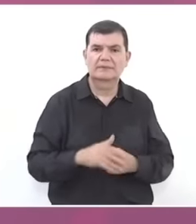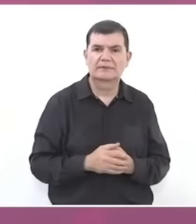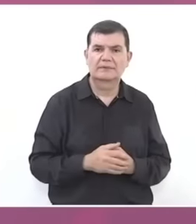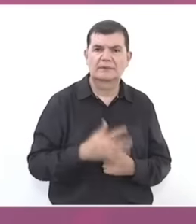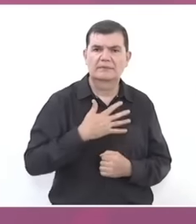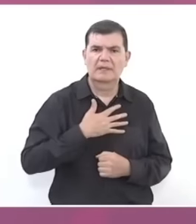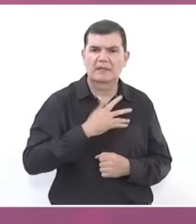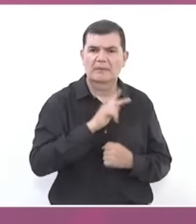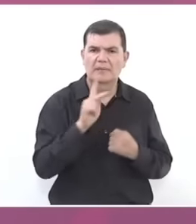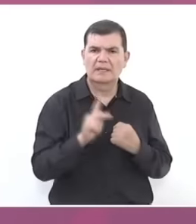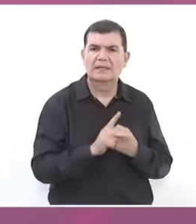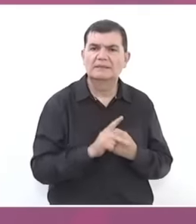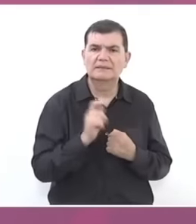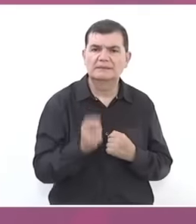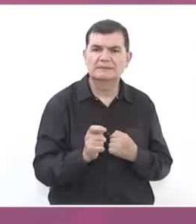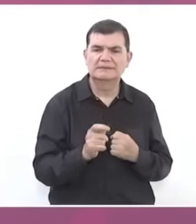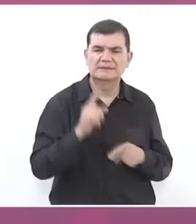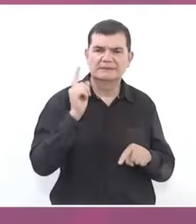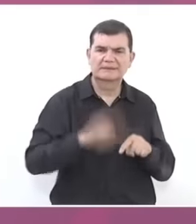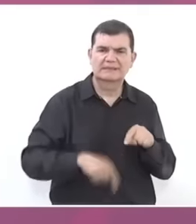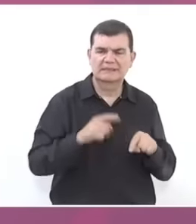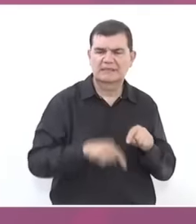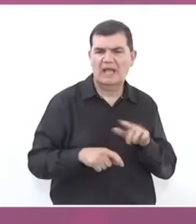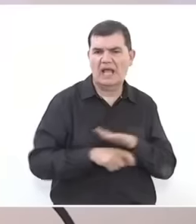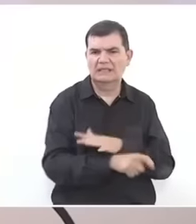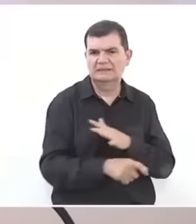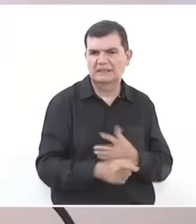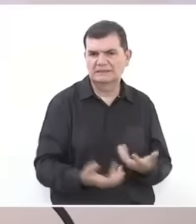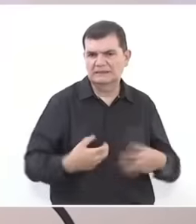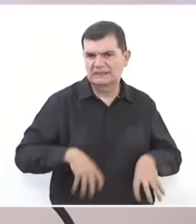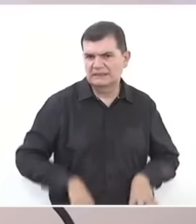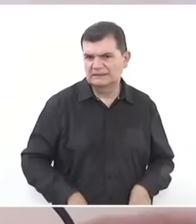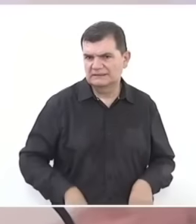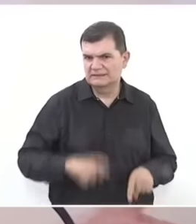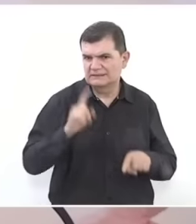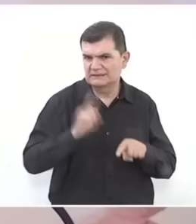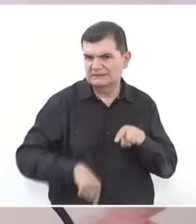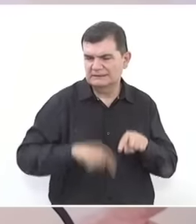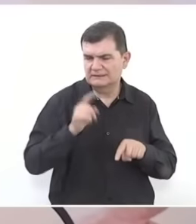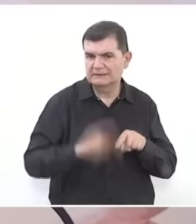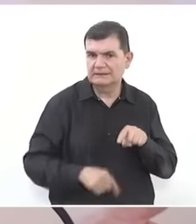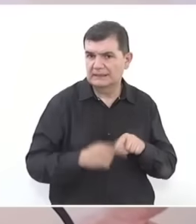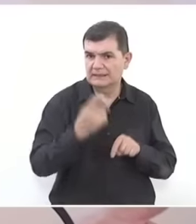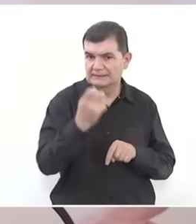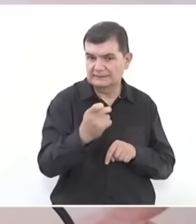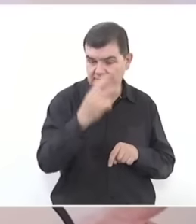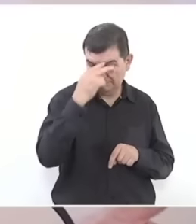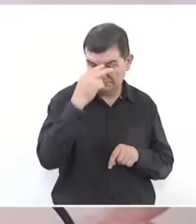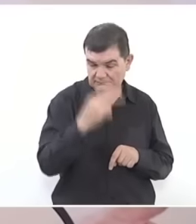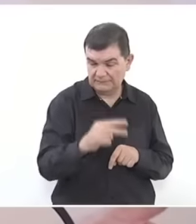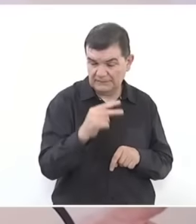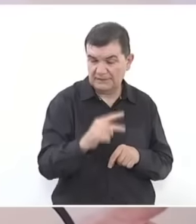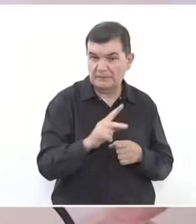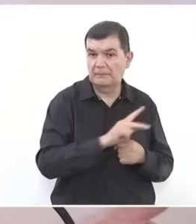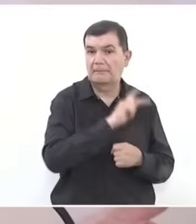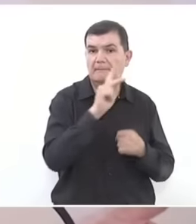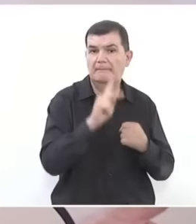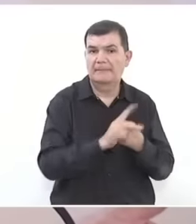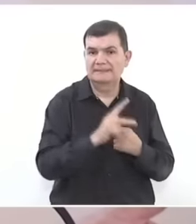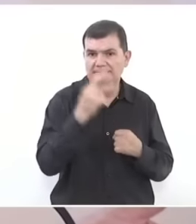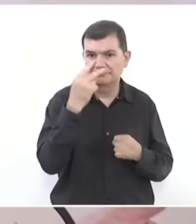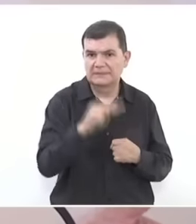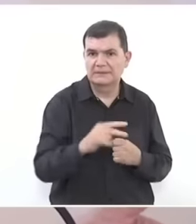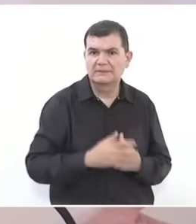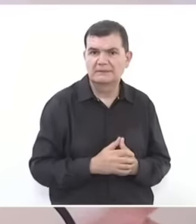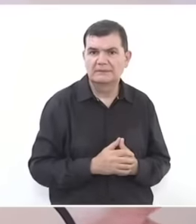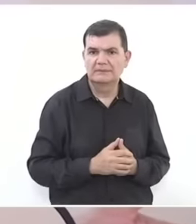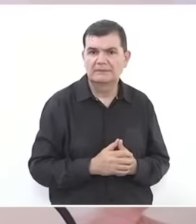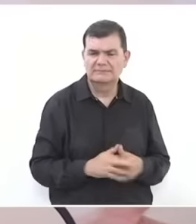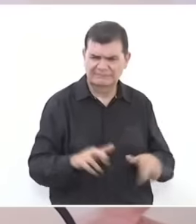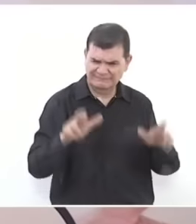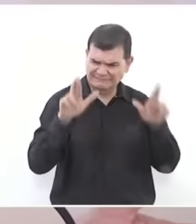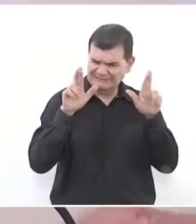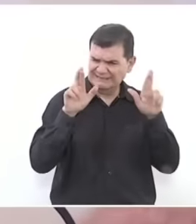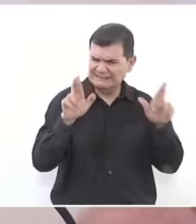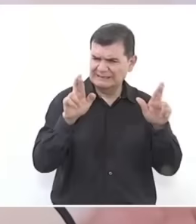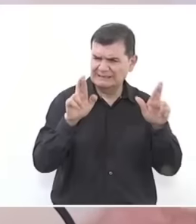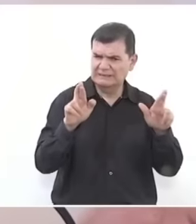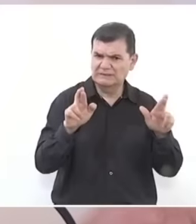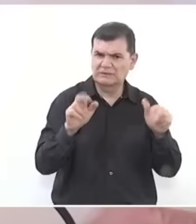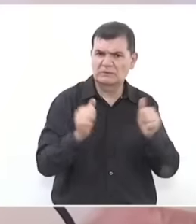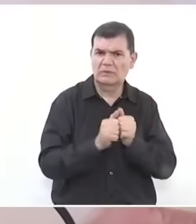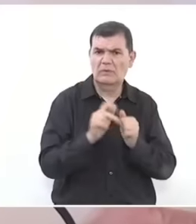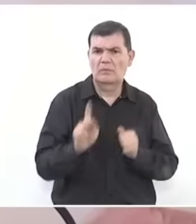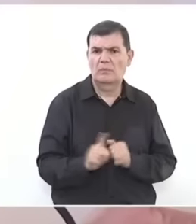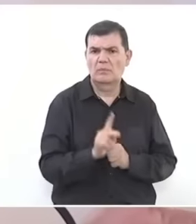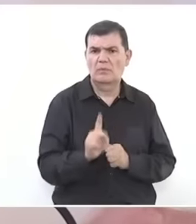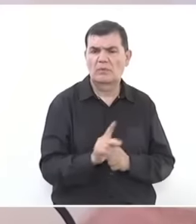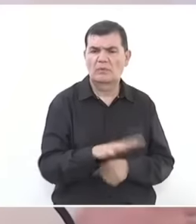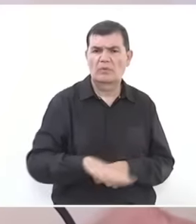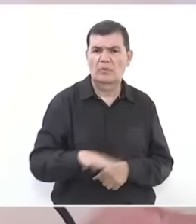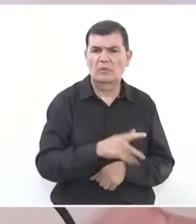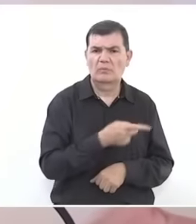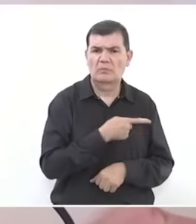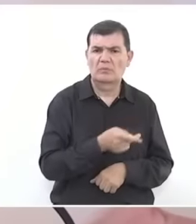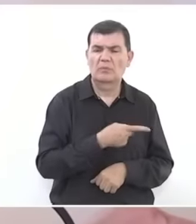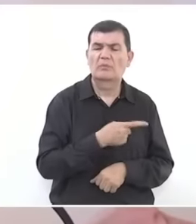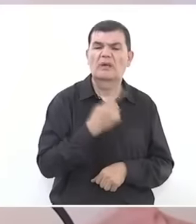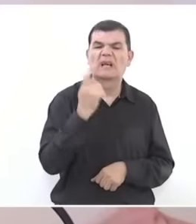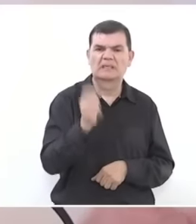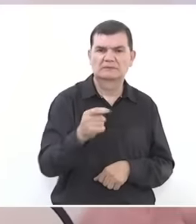country ending corruption because Mexico is a rich country with poor people and that is due to the